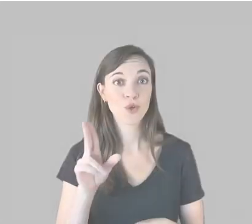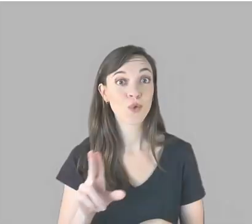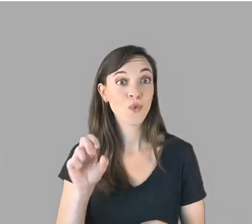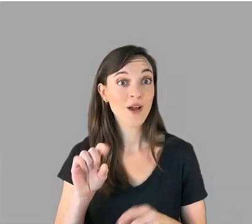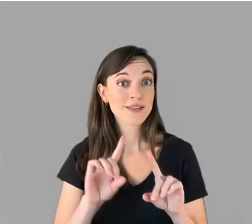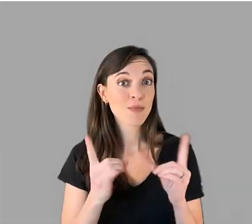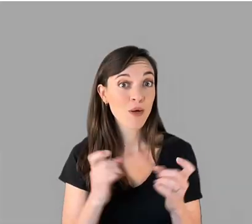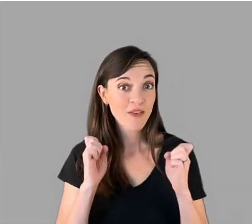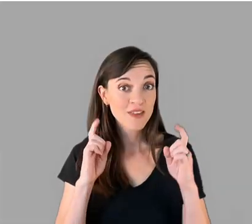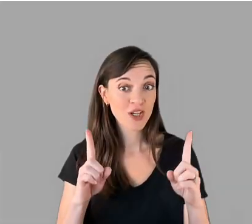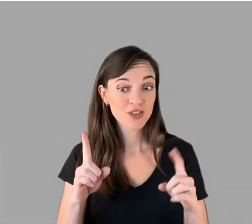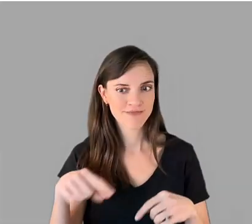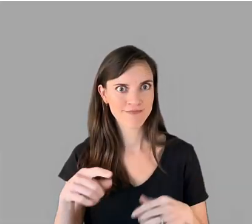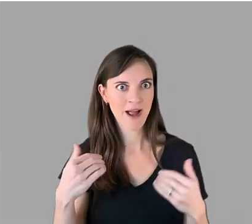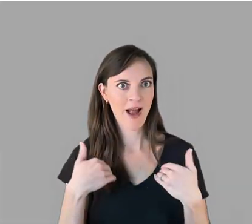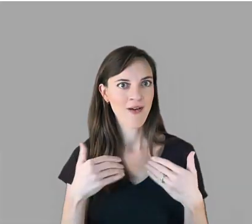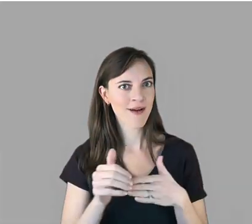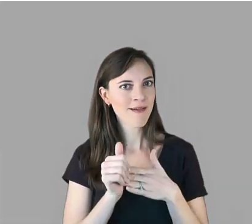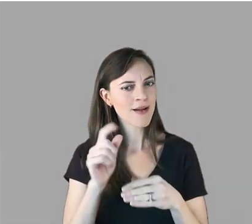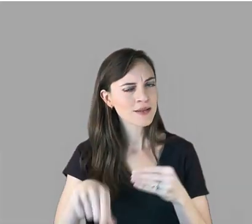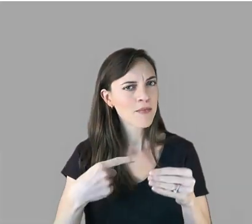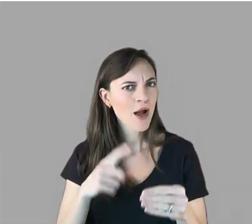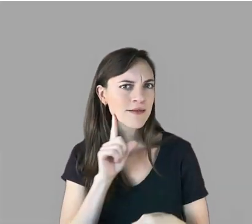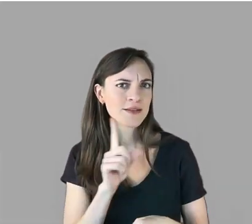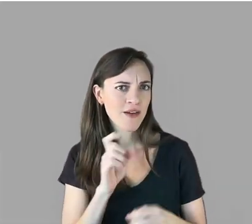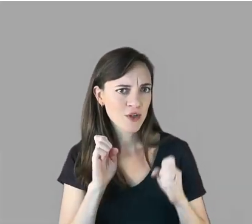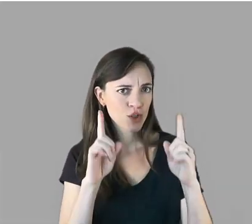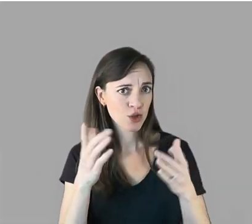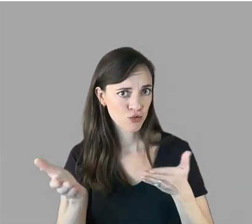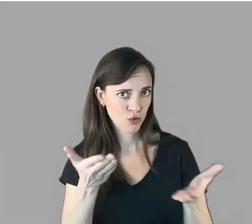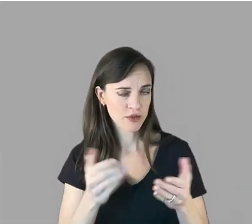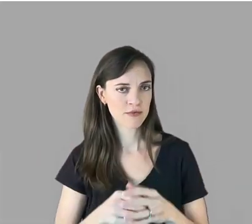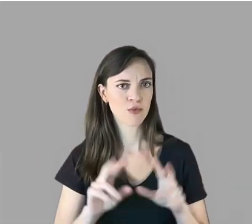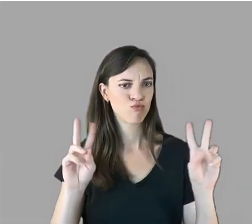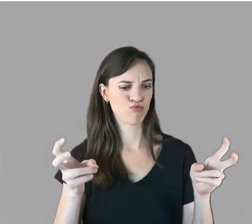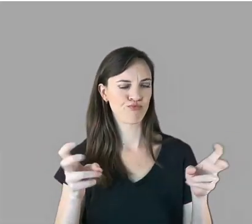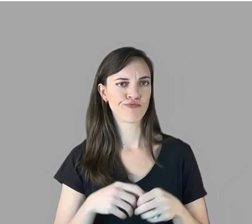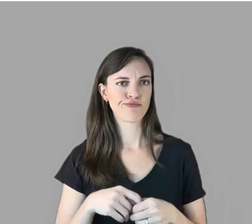The U.S. Department of Education provided guidance on deaf education services and stated,